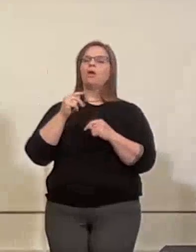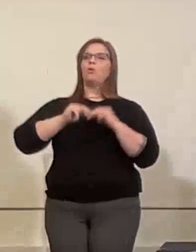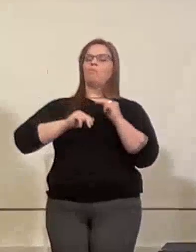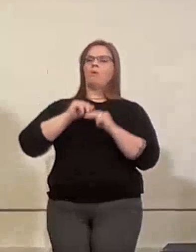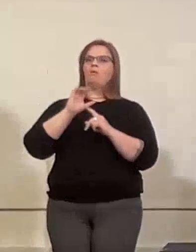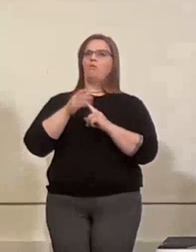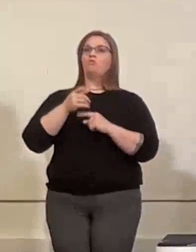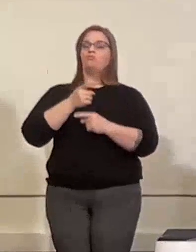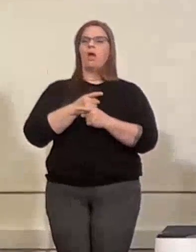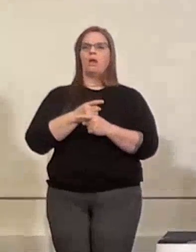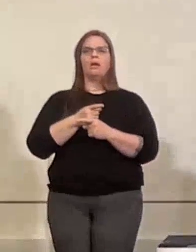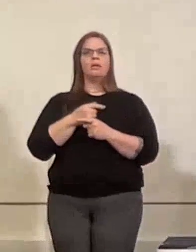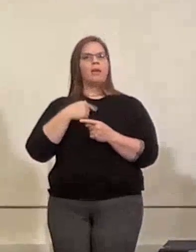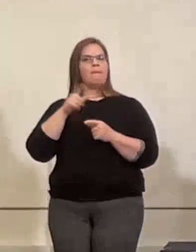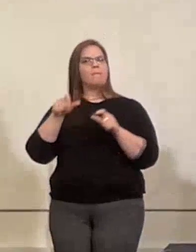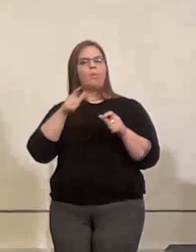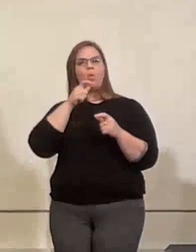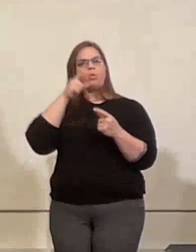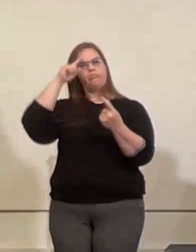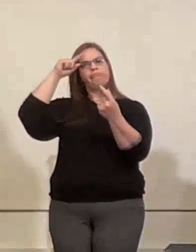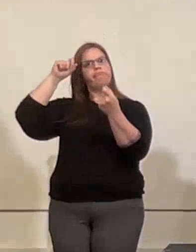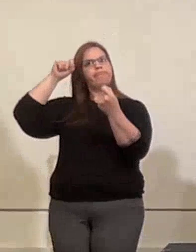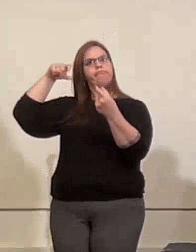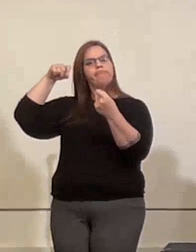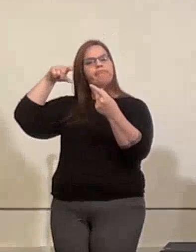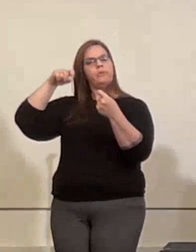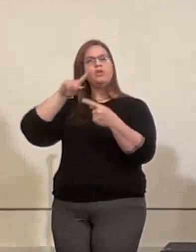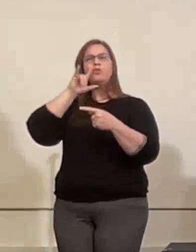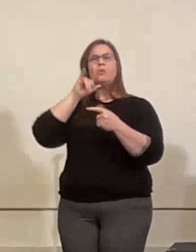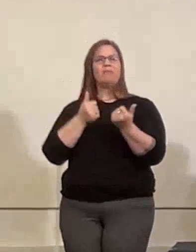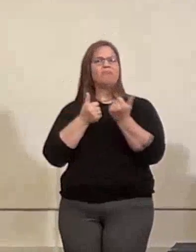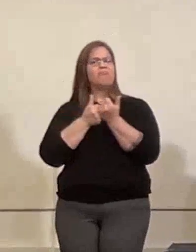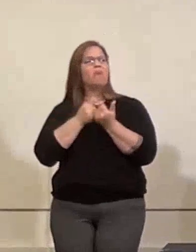people to really believe in the purpose of what we need to do.